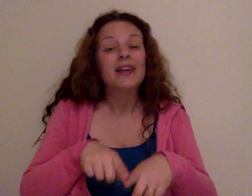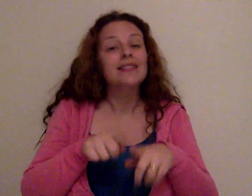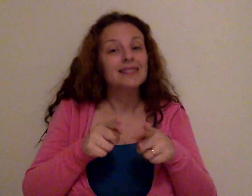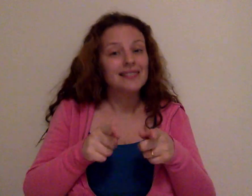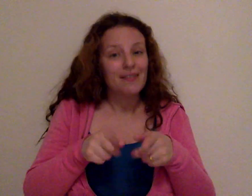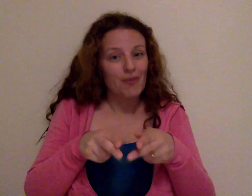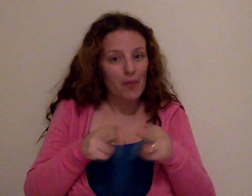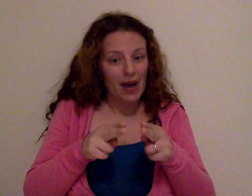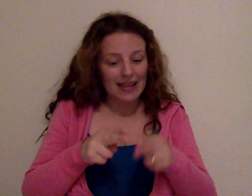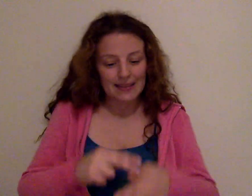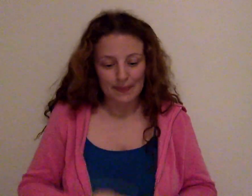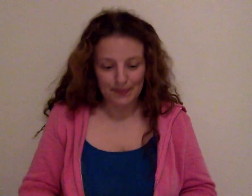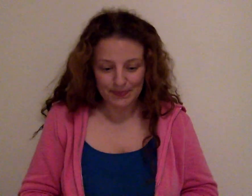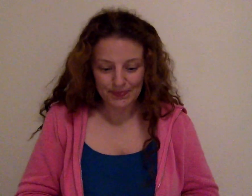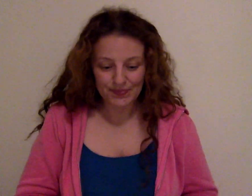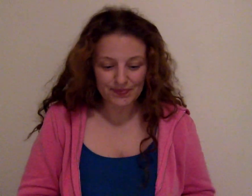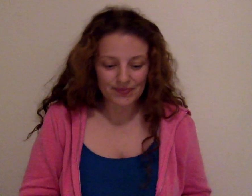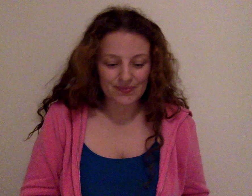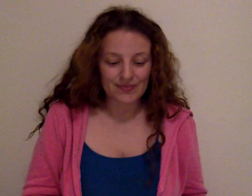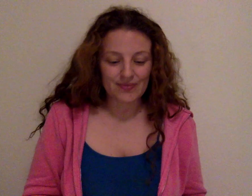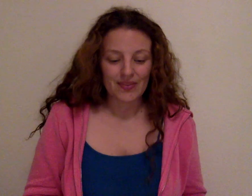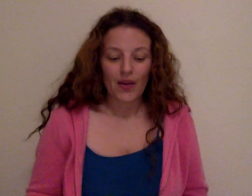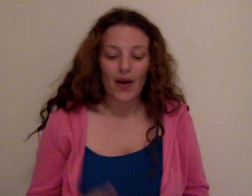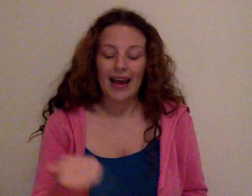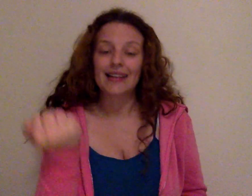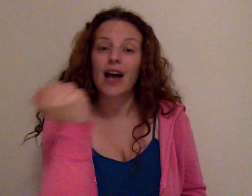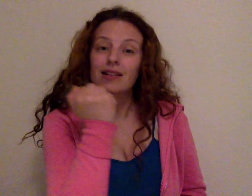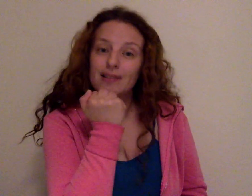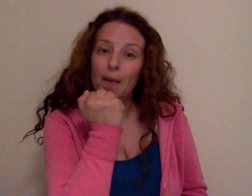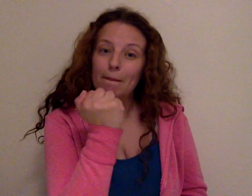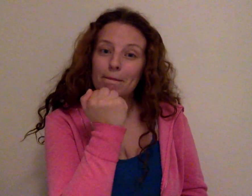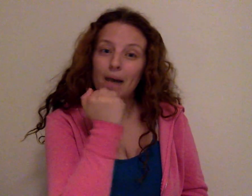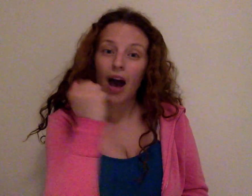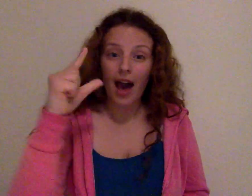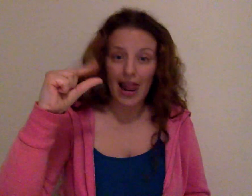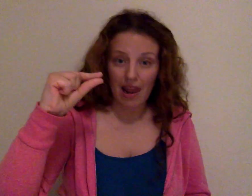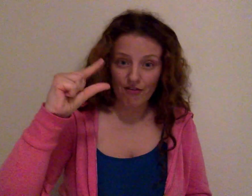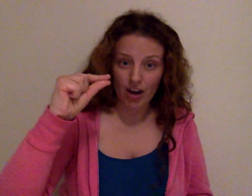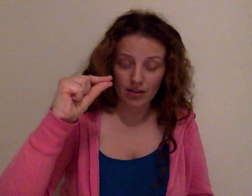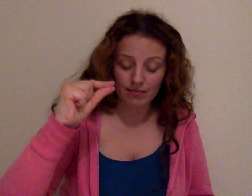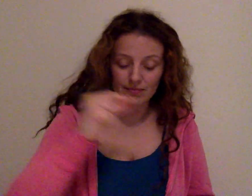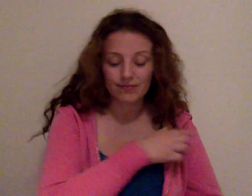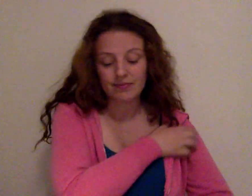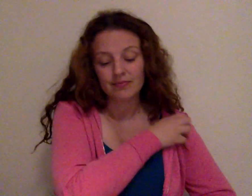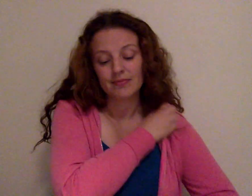Different ways. Number 11